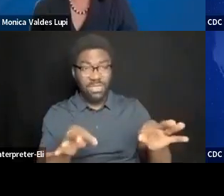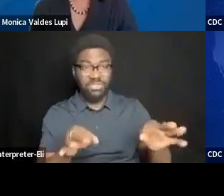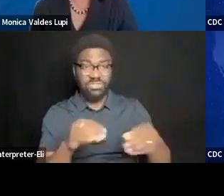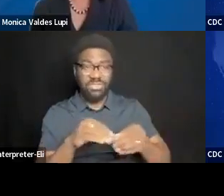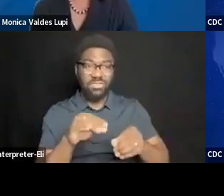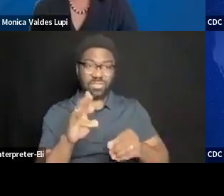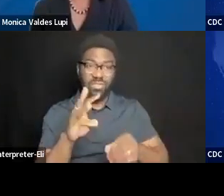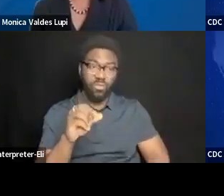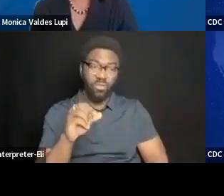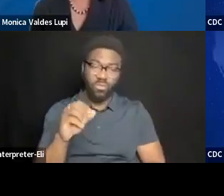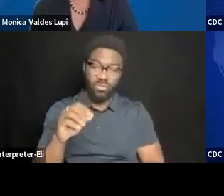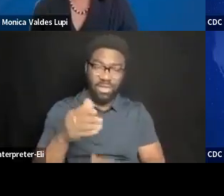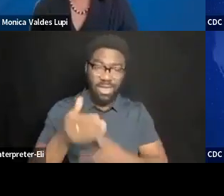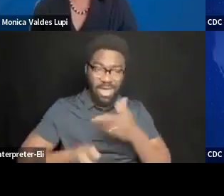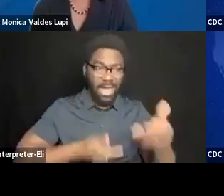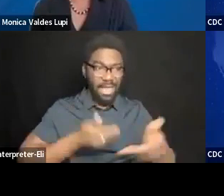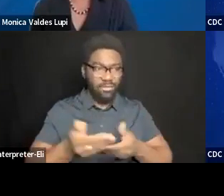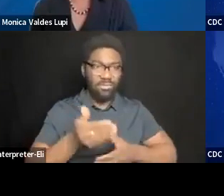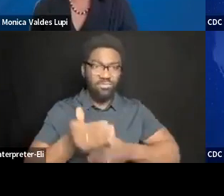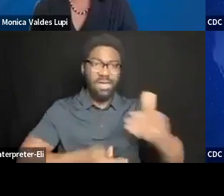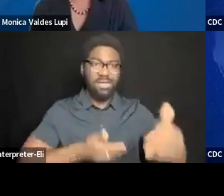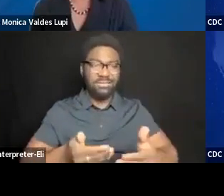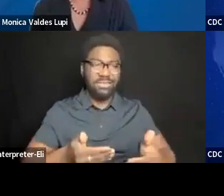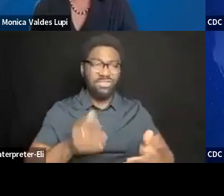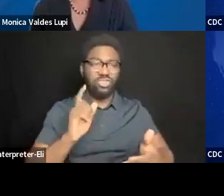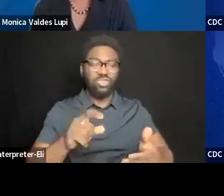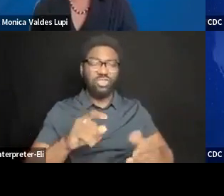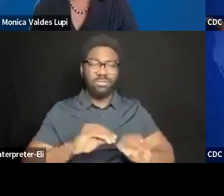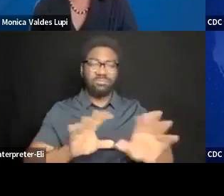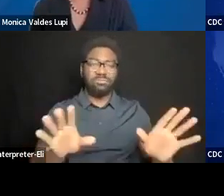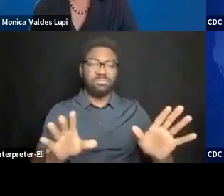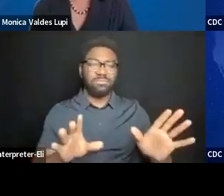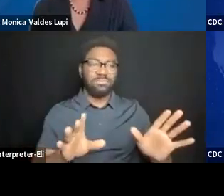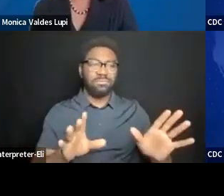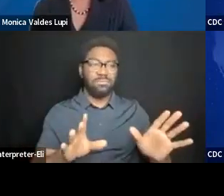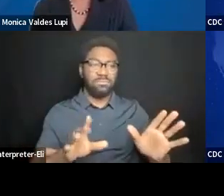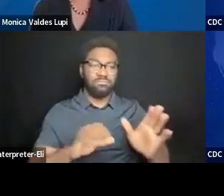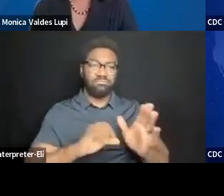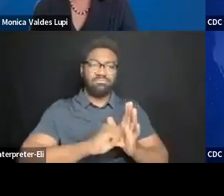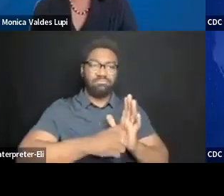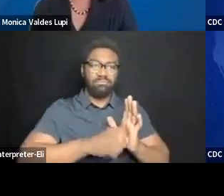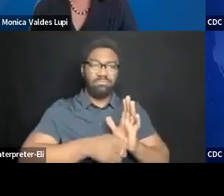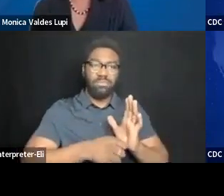and as well as the foundational capabilities, we're considering both diversity, equity,